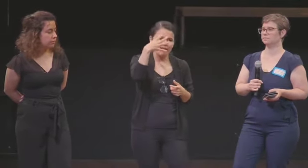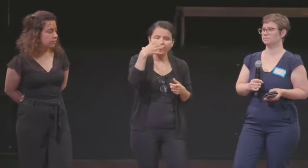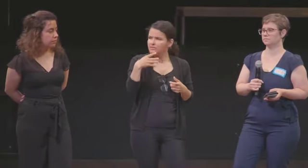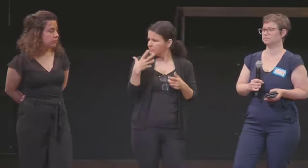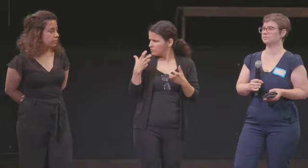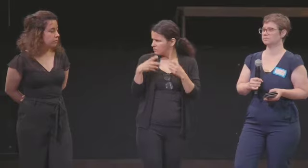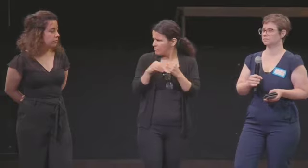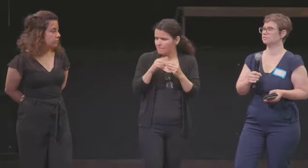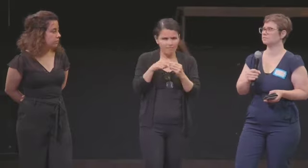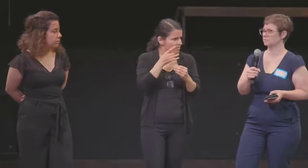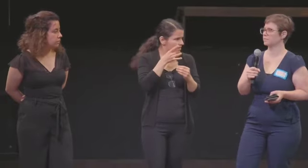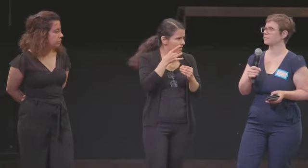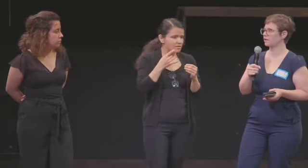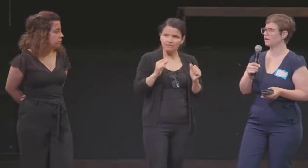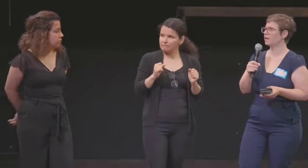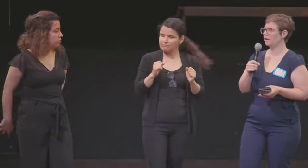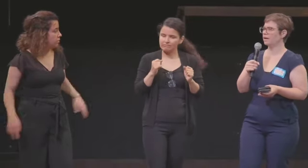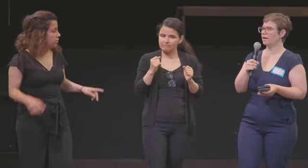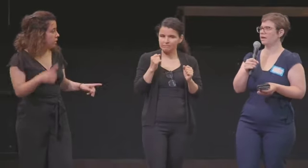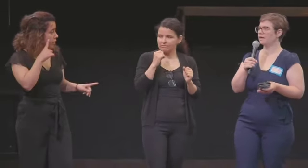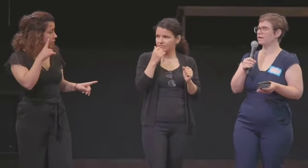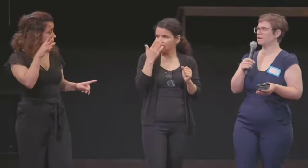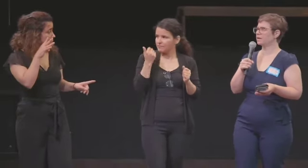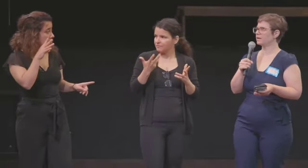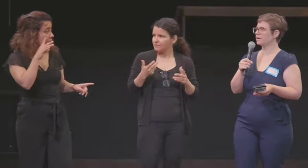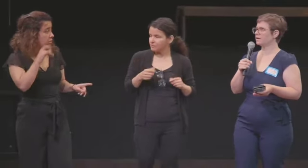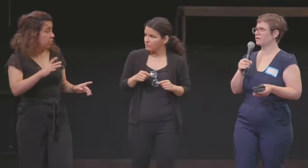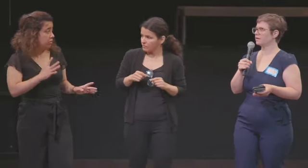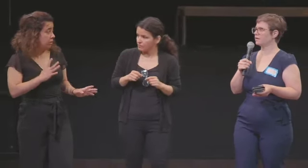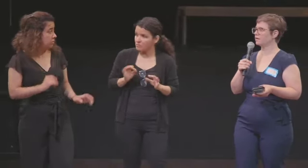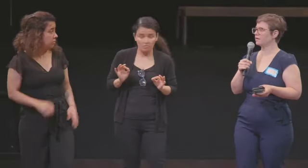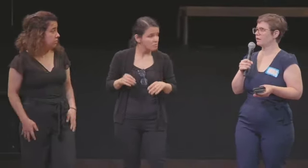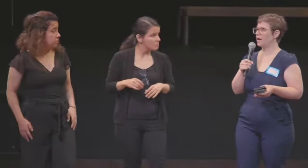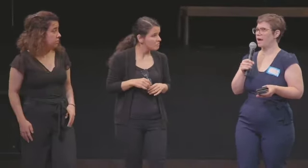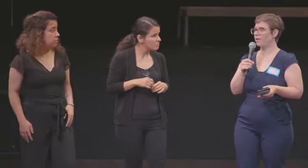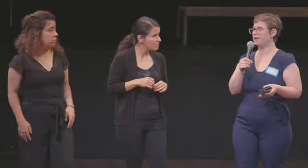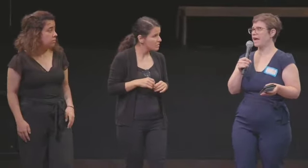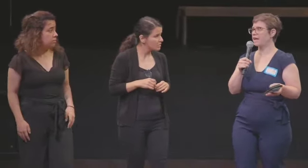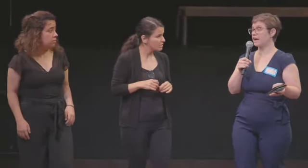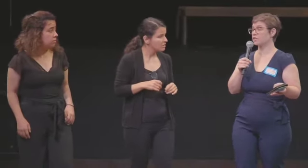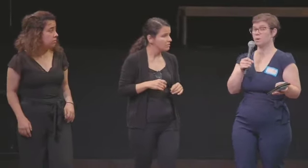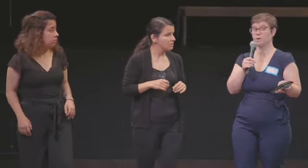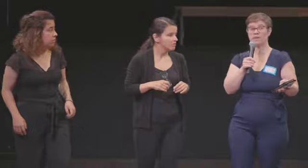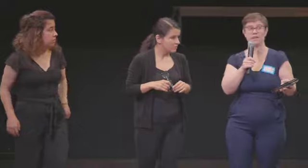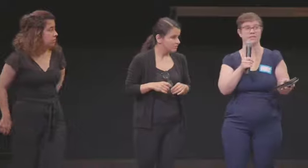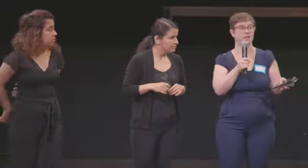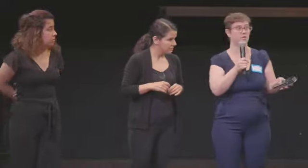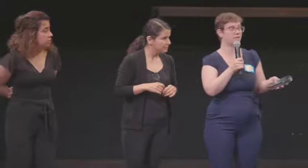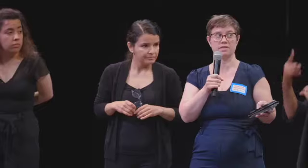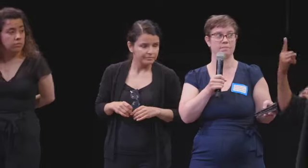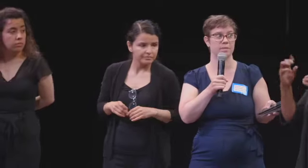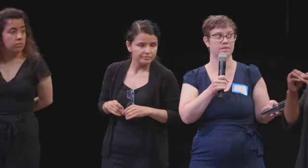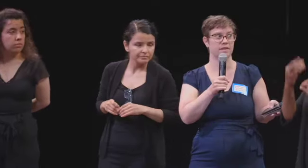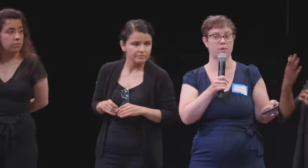where they're able to catch it so that's why lighting is really important. Do either of you want to add something? Did I miss anything? I wanted to add actually one more thing because I know that some people said